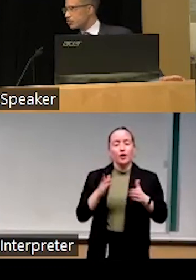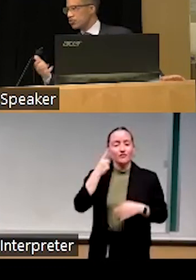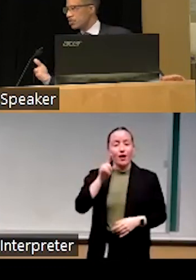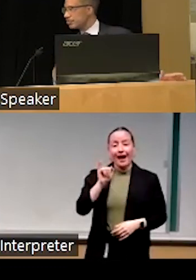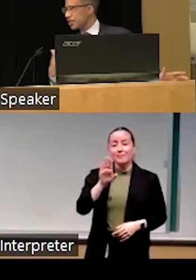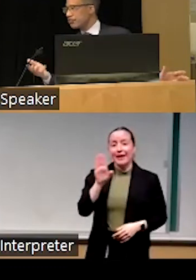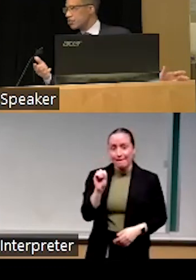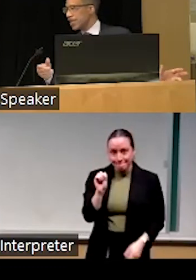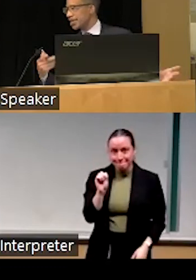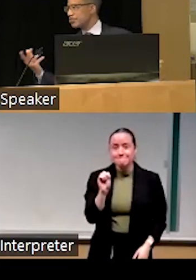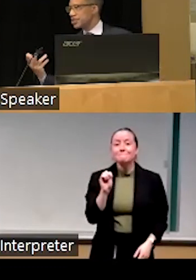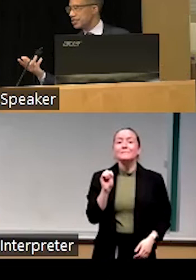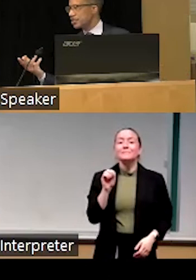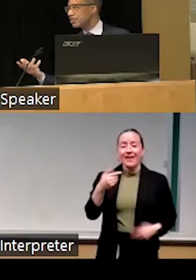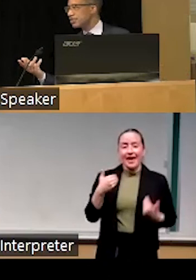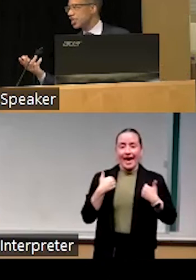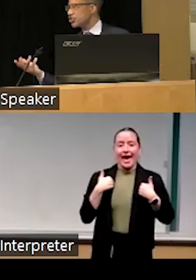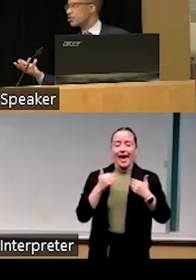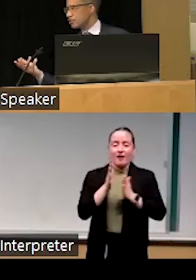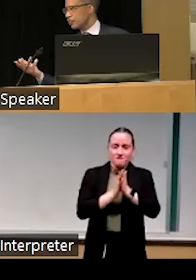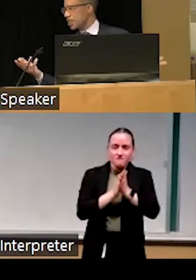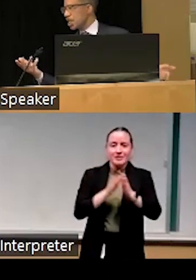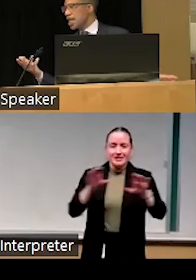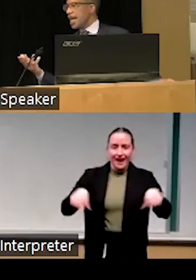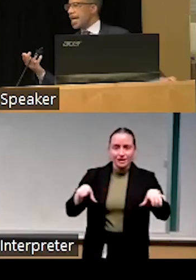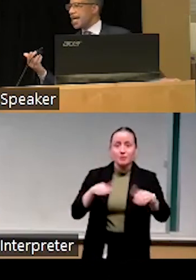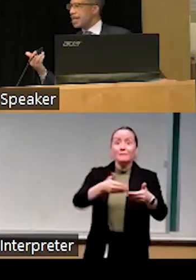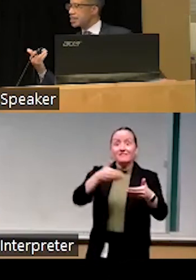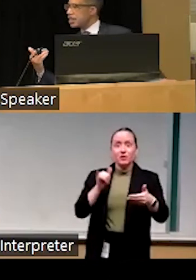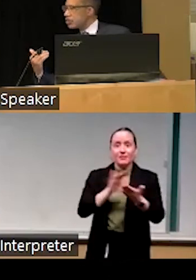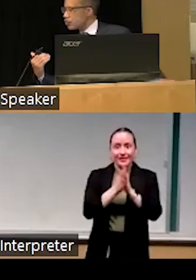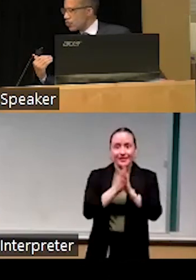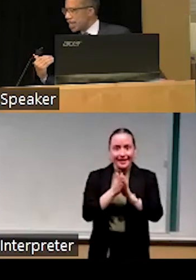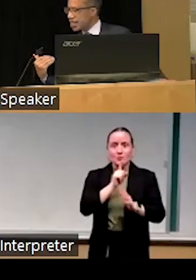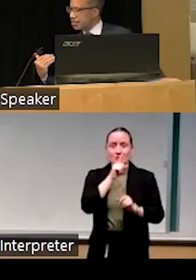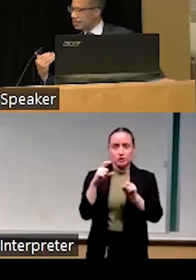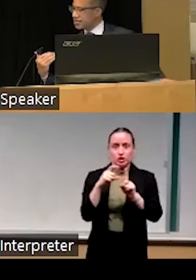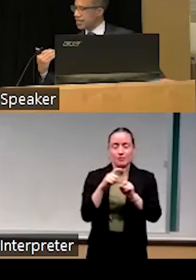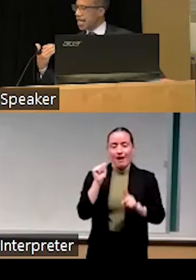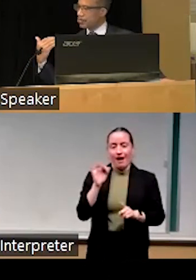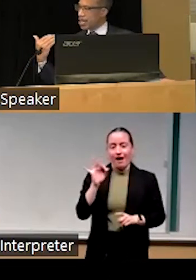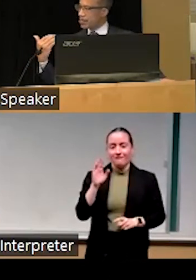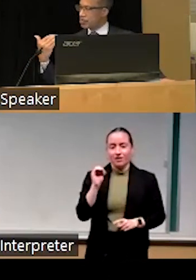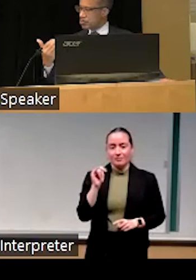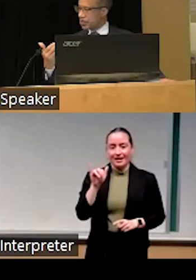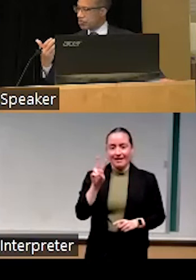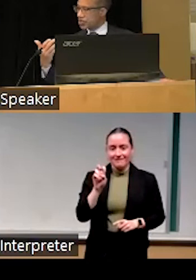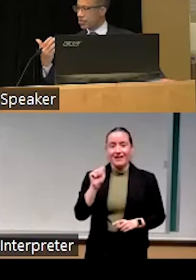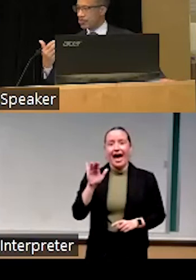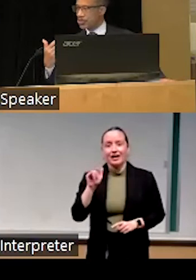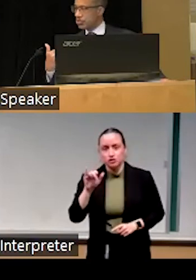before affirmative action was even a term and bringing this Alabama woman who was very much